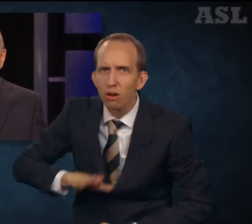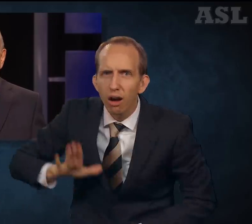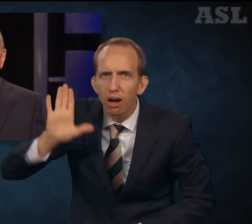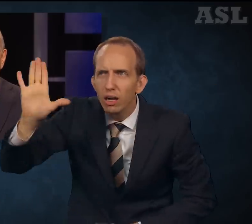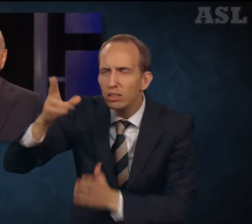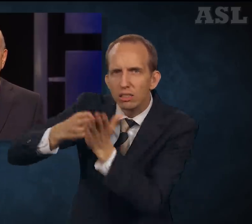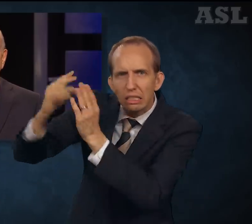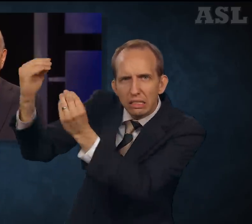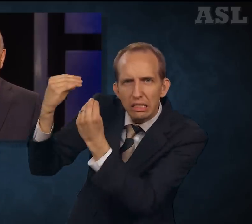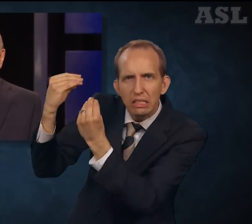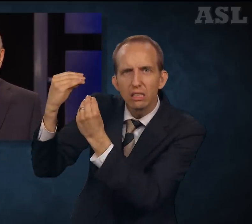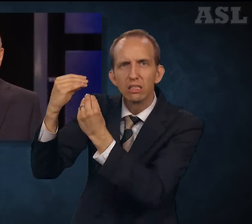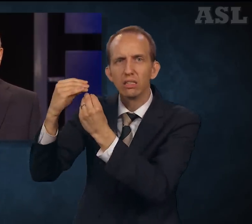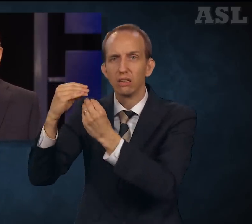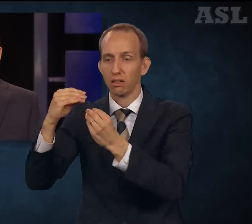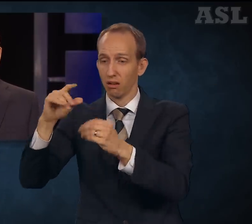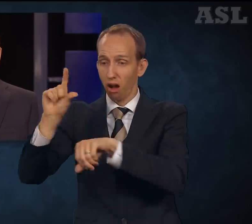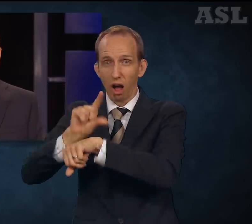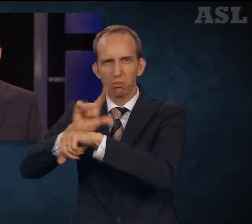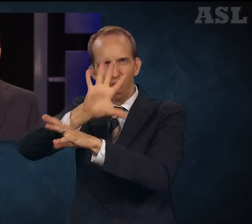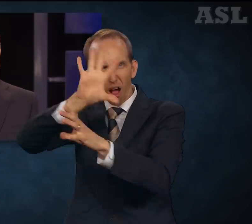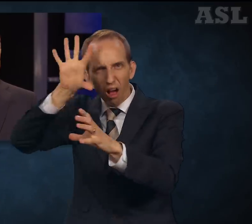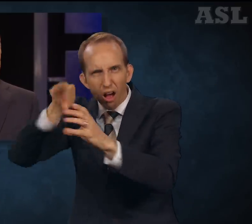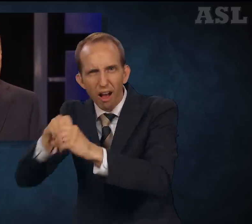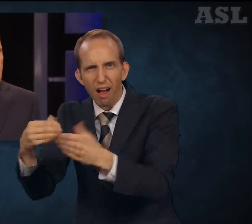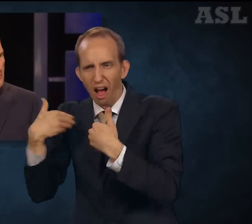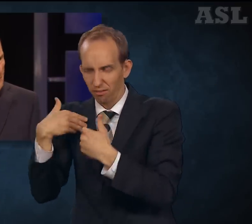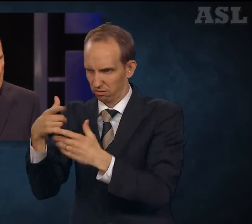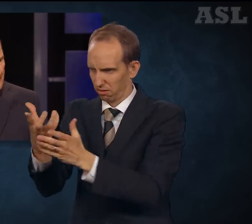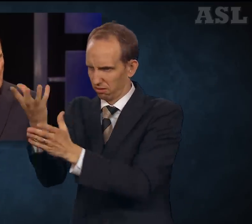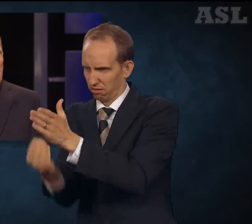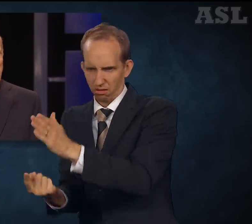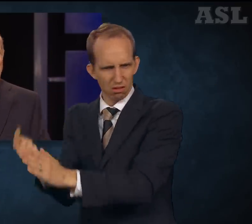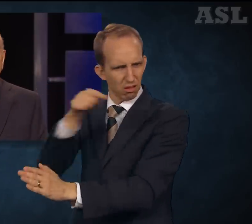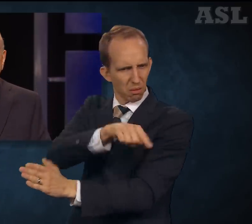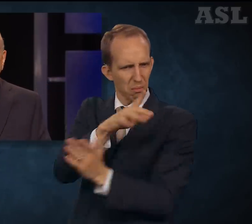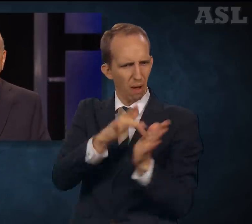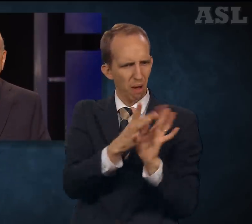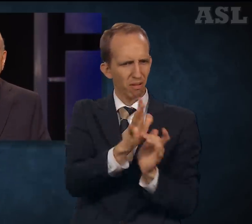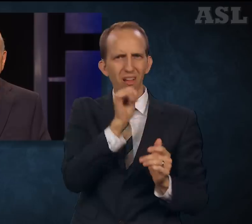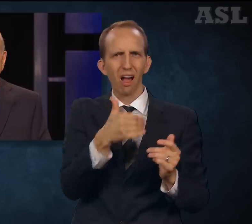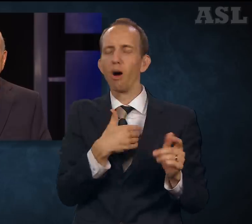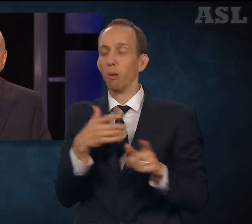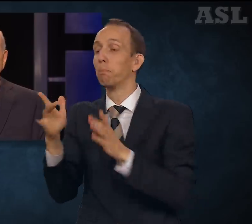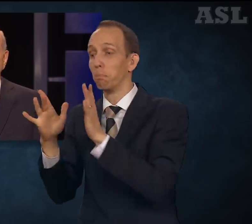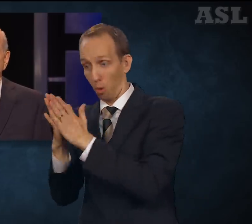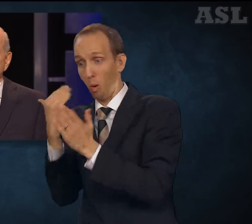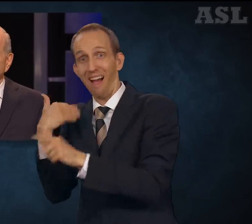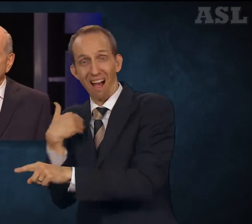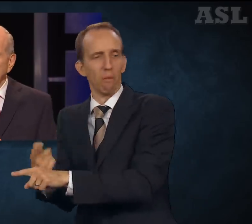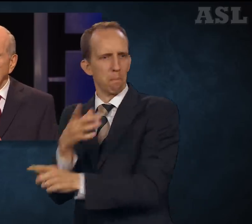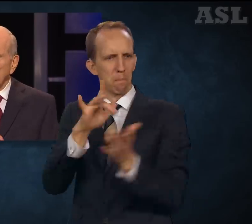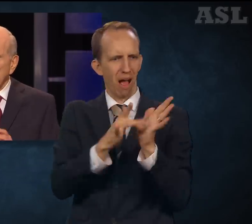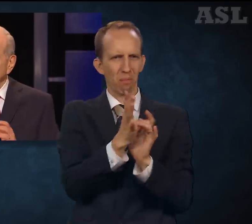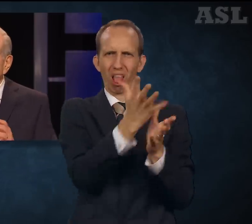JESUS CHRIST, HIS ATONEMENT,